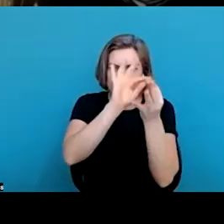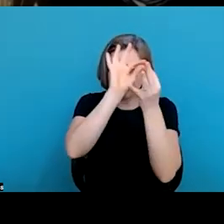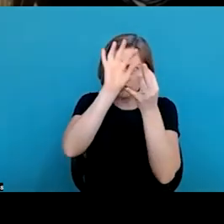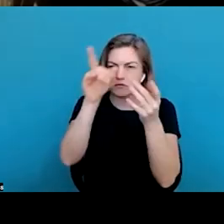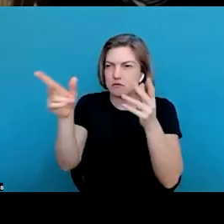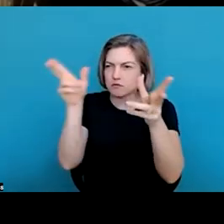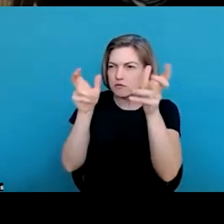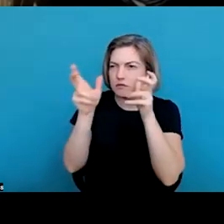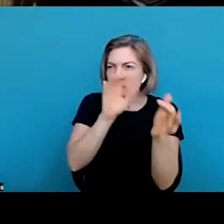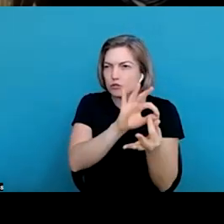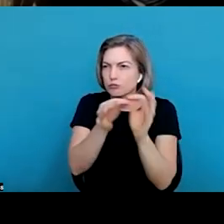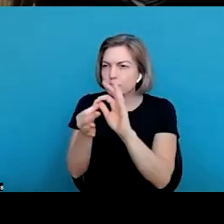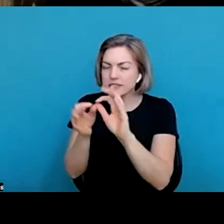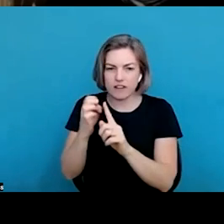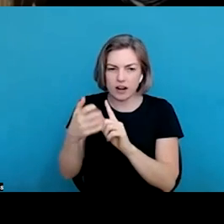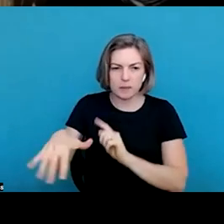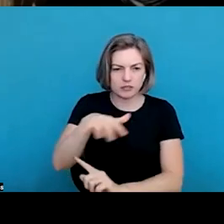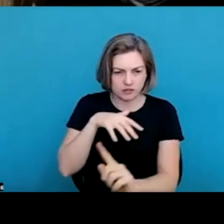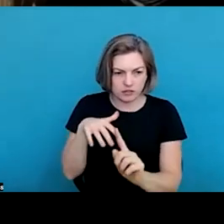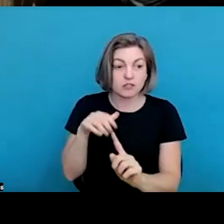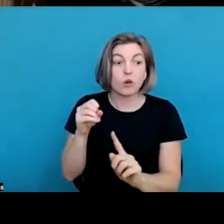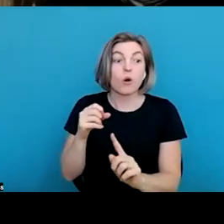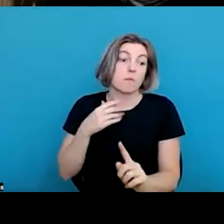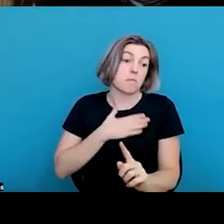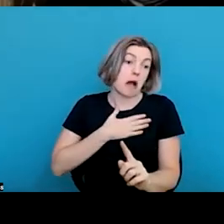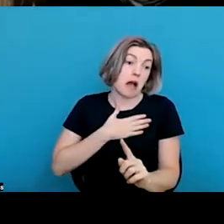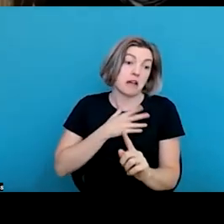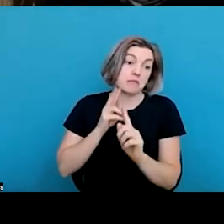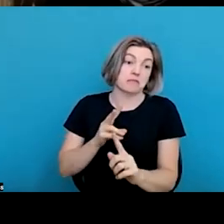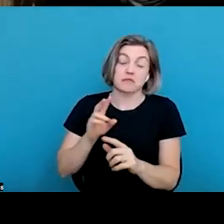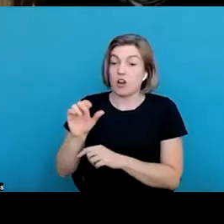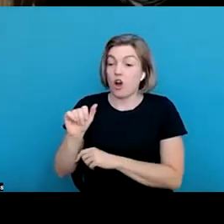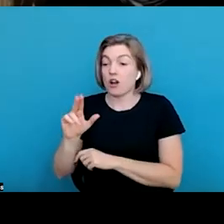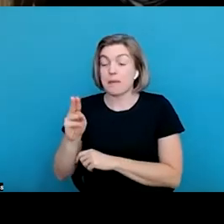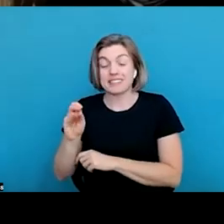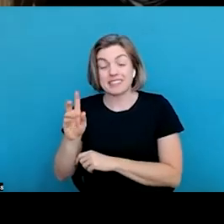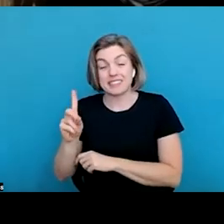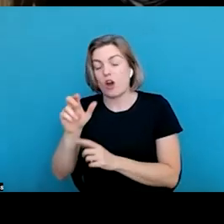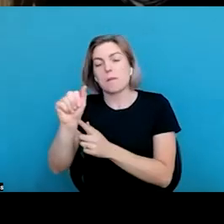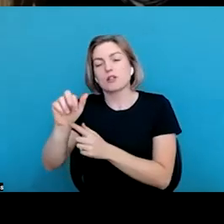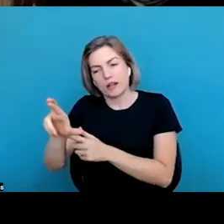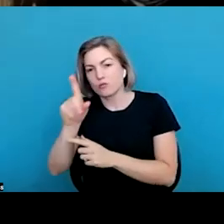So that is how I see augmented reality could further help and enable people with disabilities